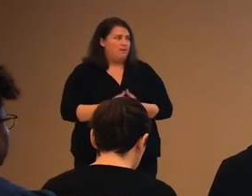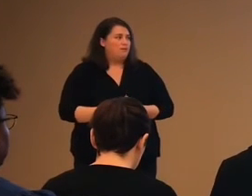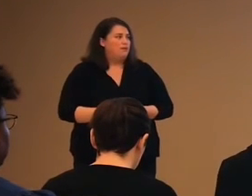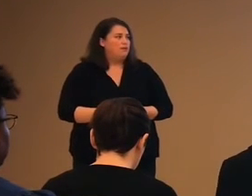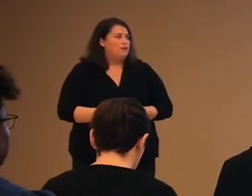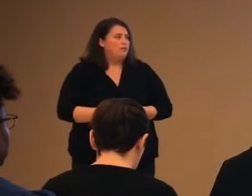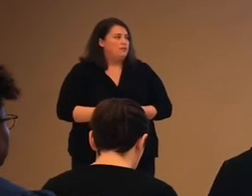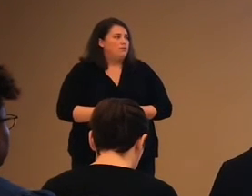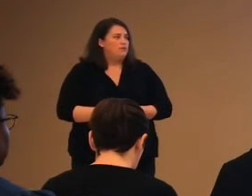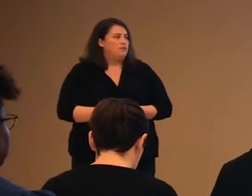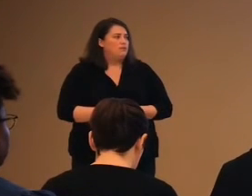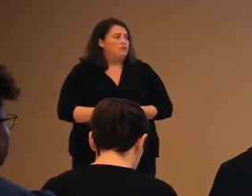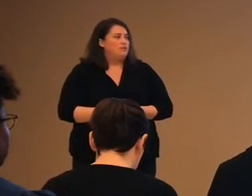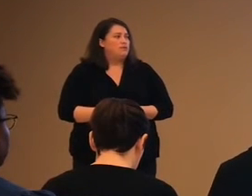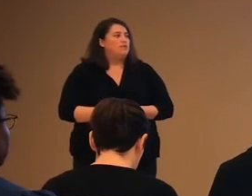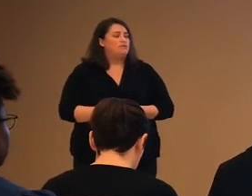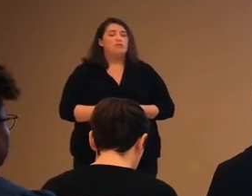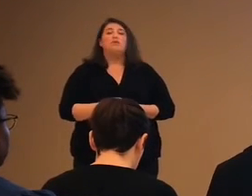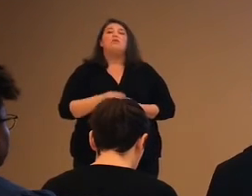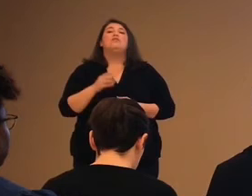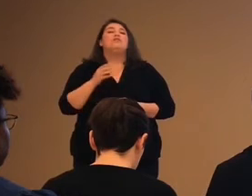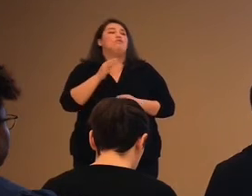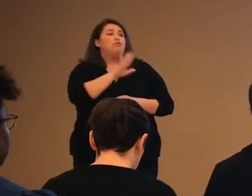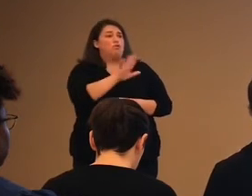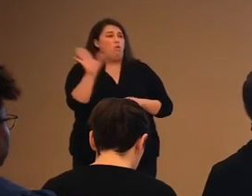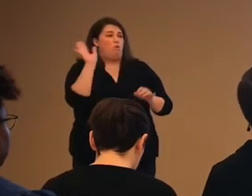Four-year institutions who have an accessibility committee justif staff